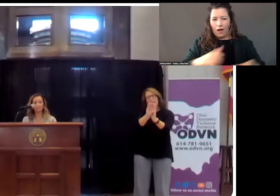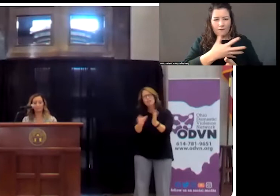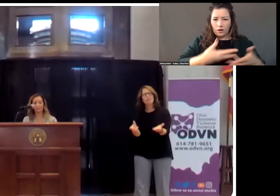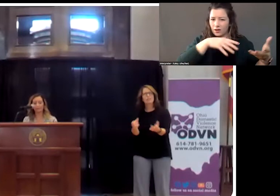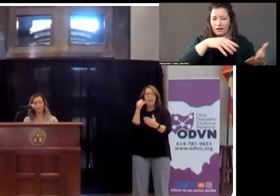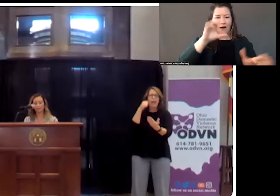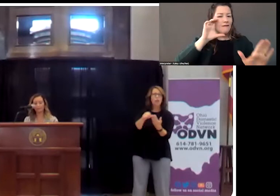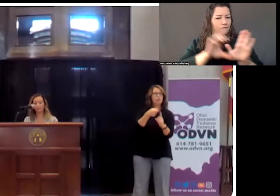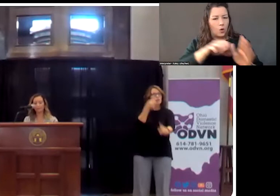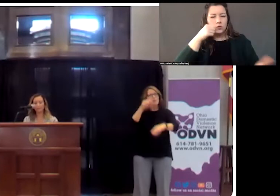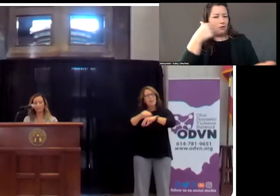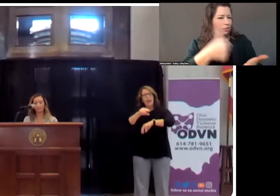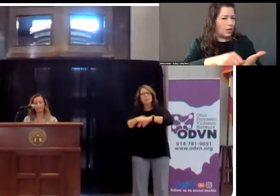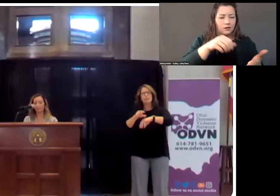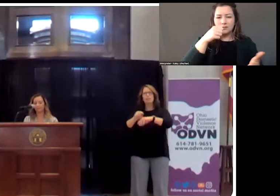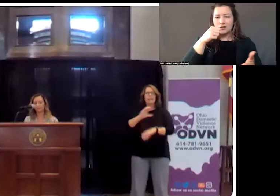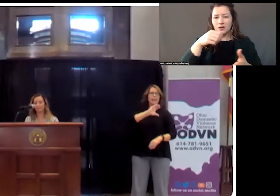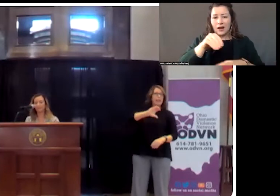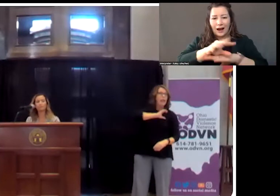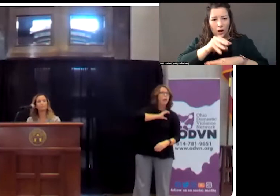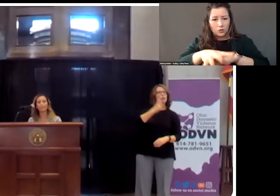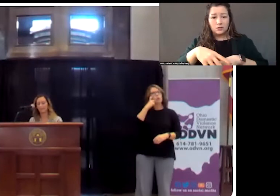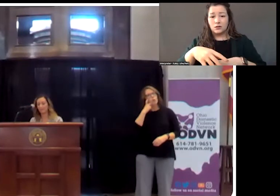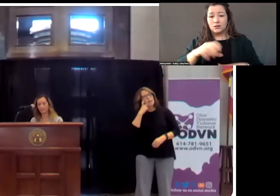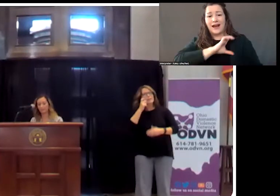from counselors, character witness letters, rehab records.